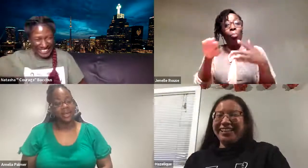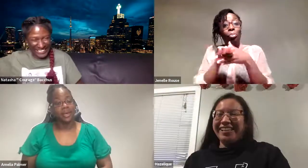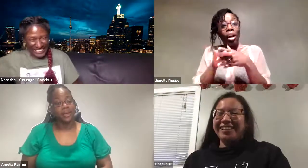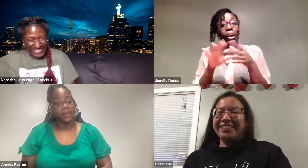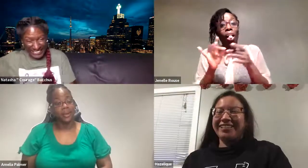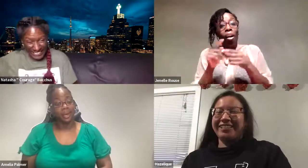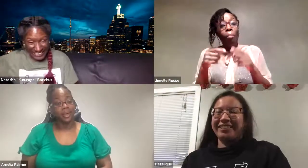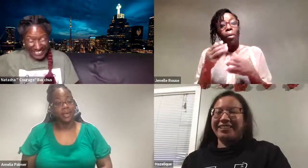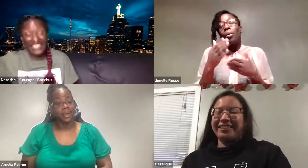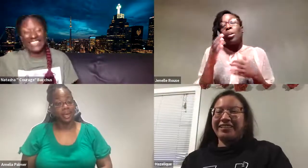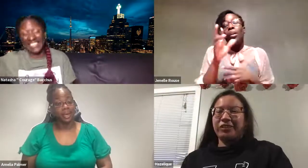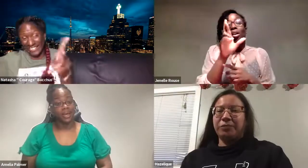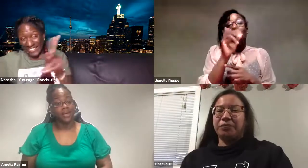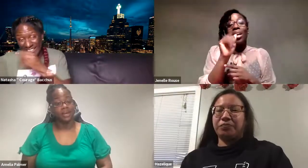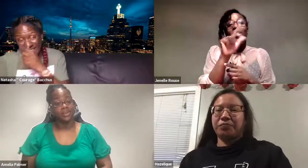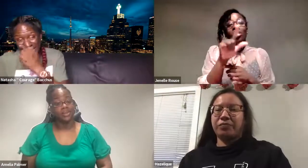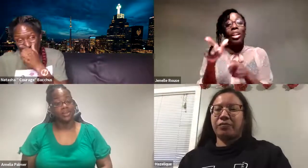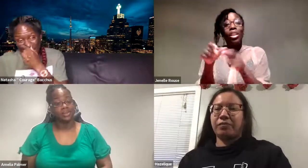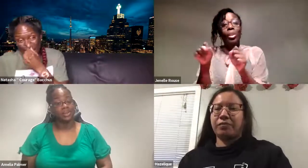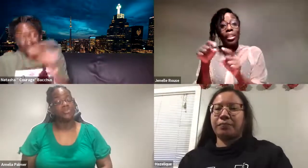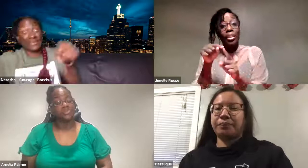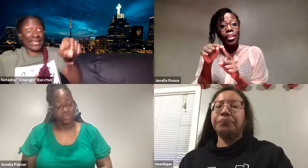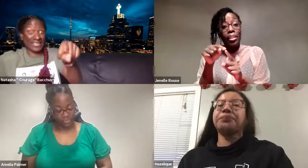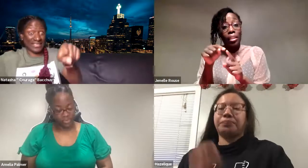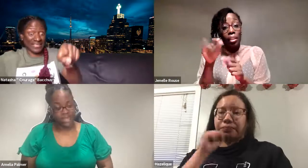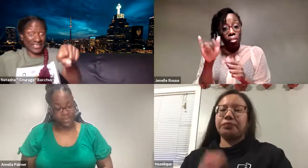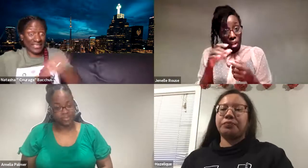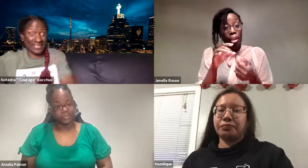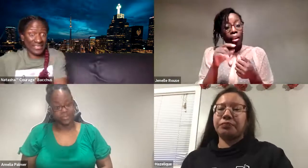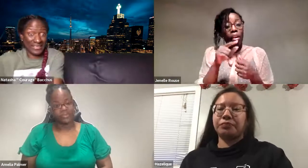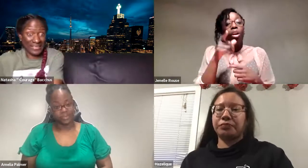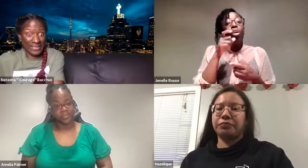i'll go first. well just before the break we were talking about racial linguistics remember